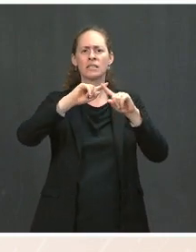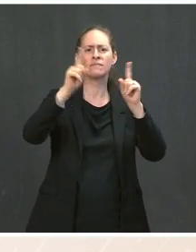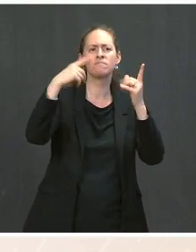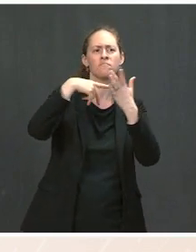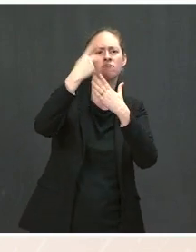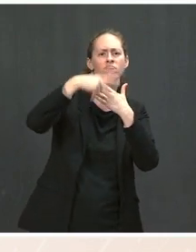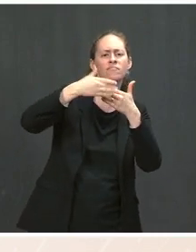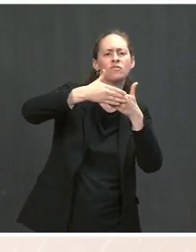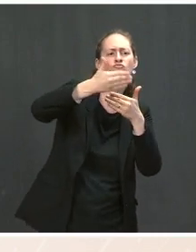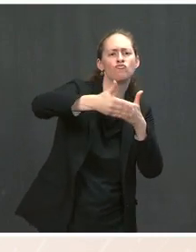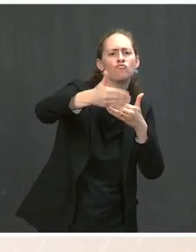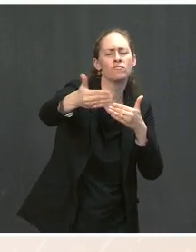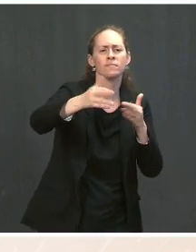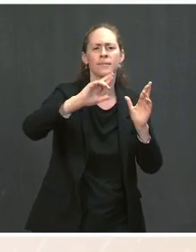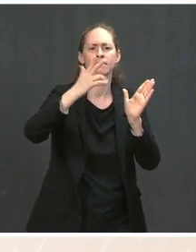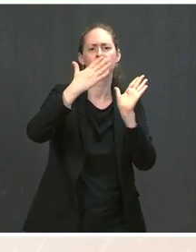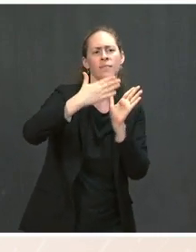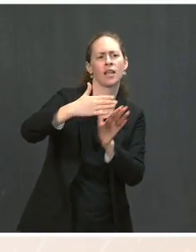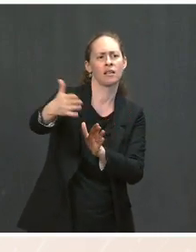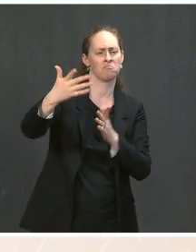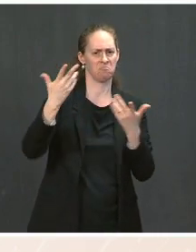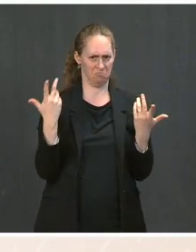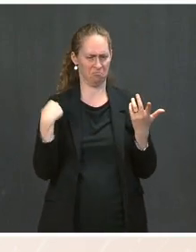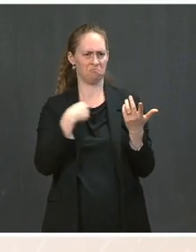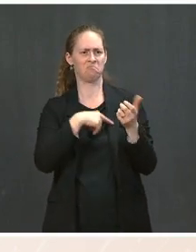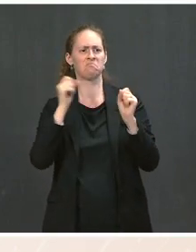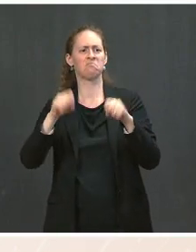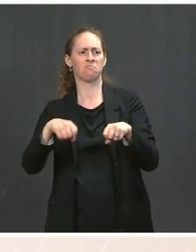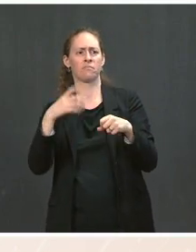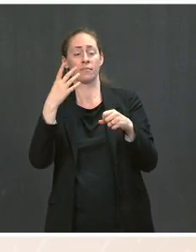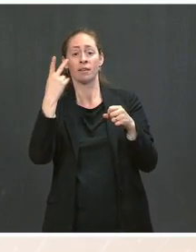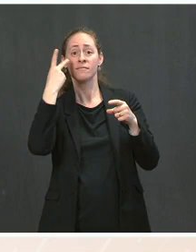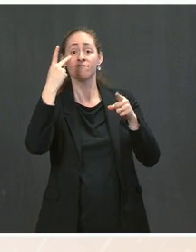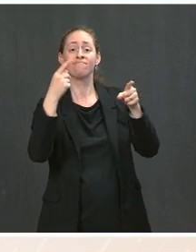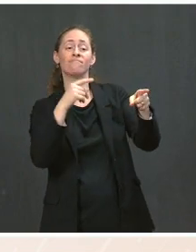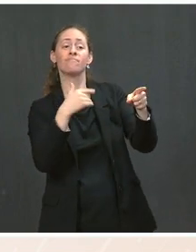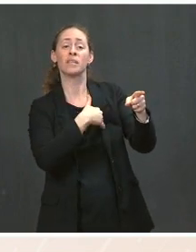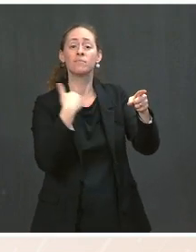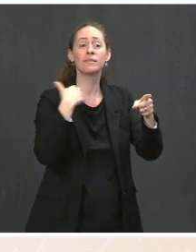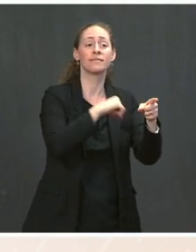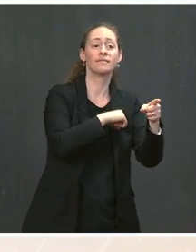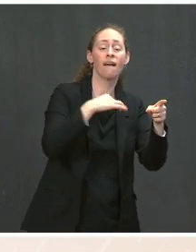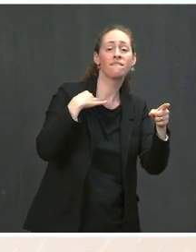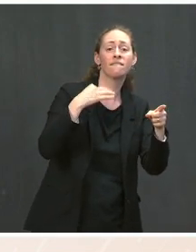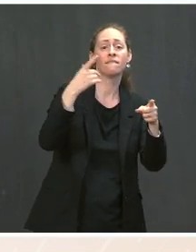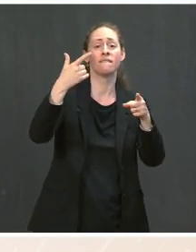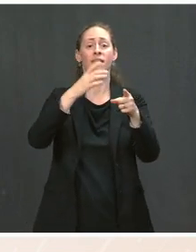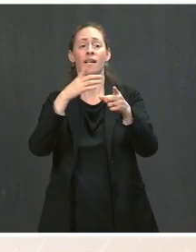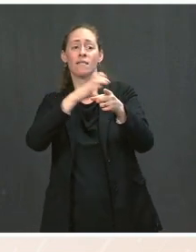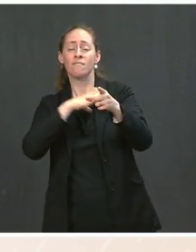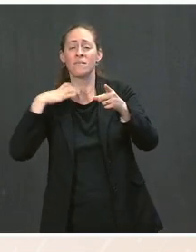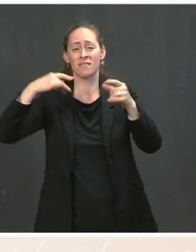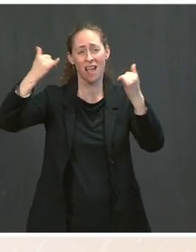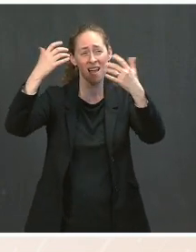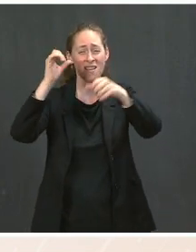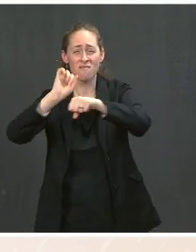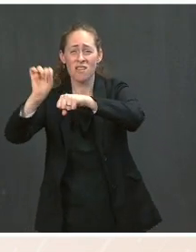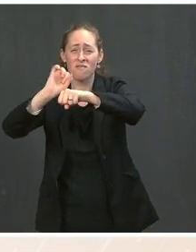right now is the time where members and their staff and committee staff are doing the hard work of determining where there's agreement and how things --